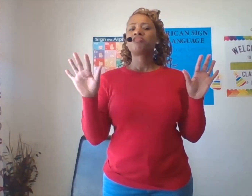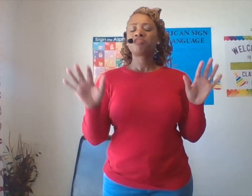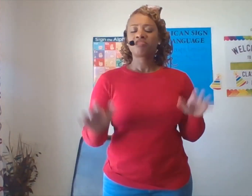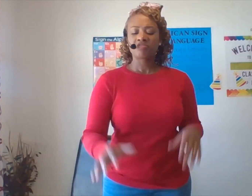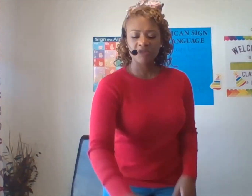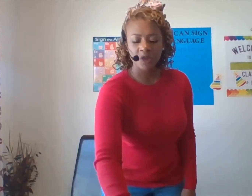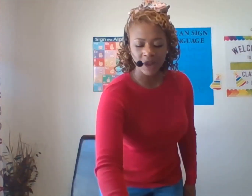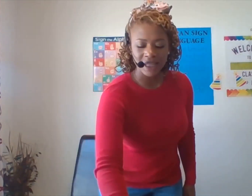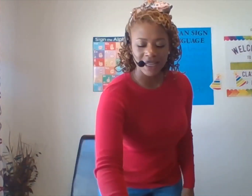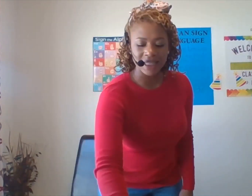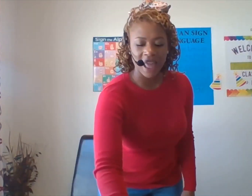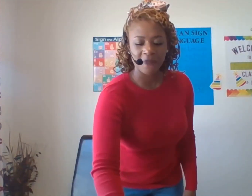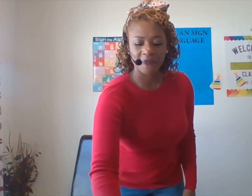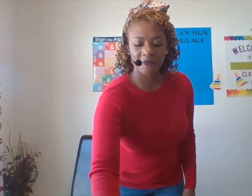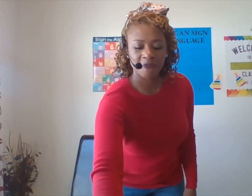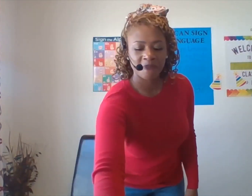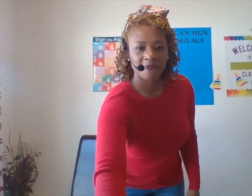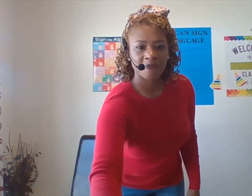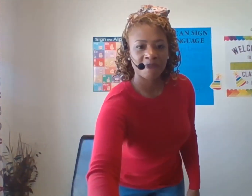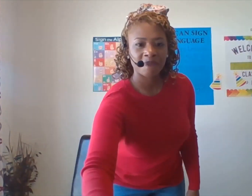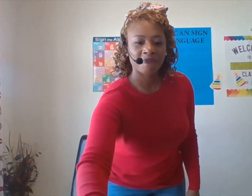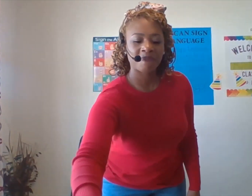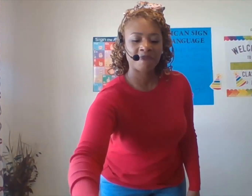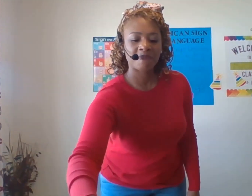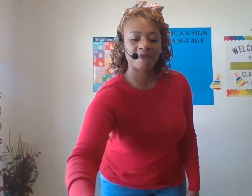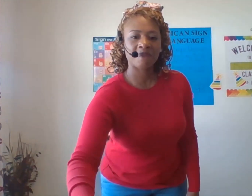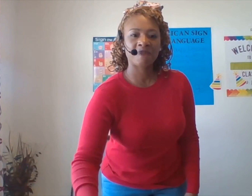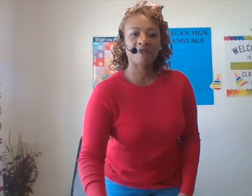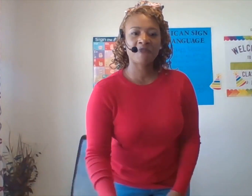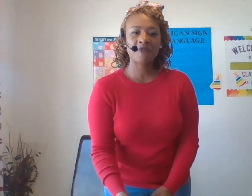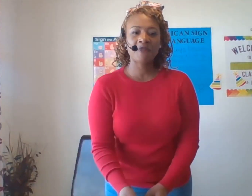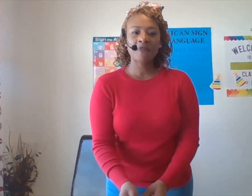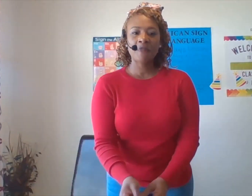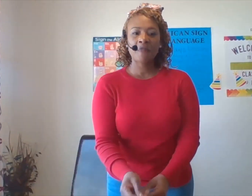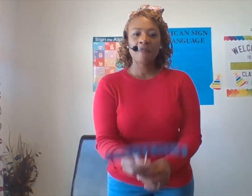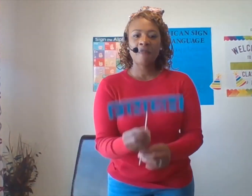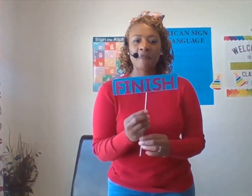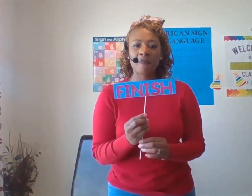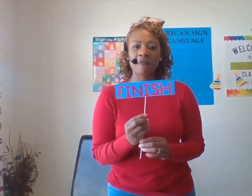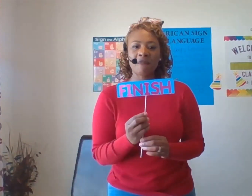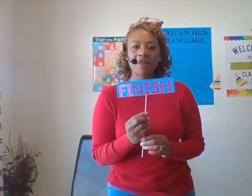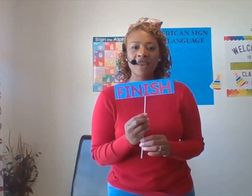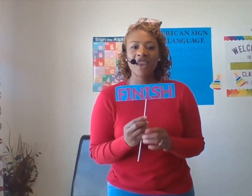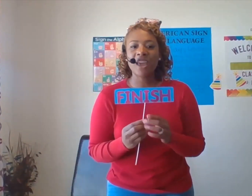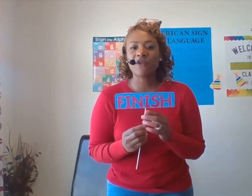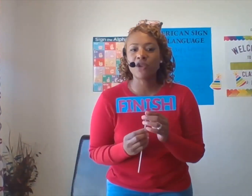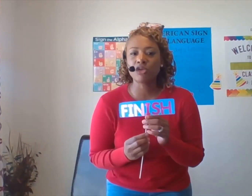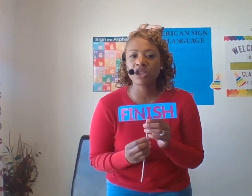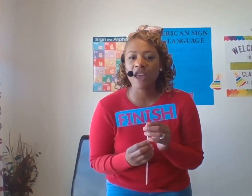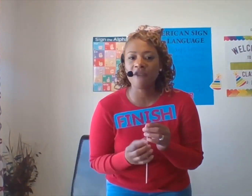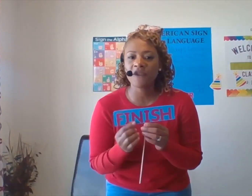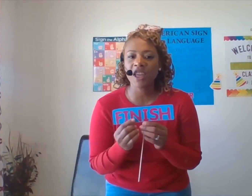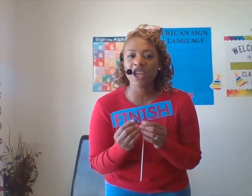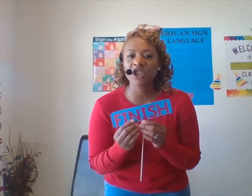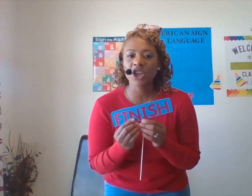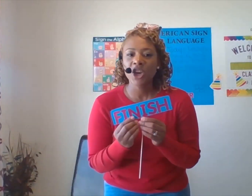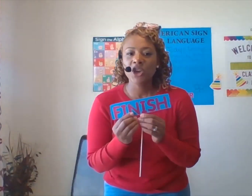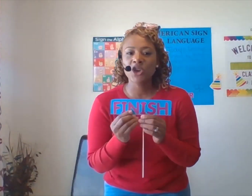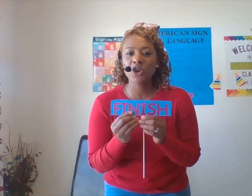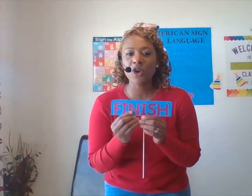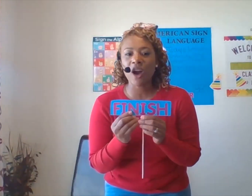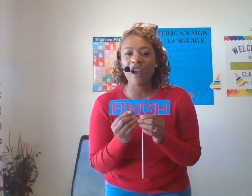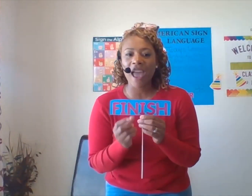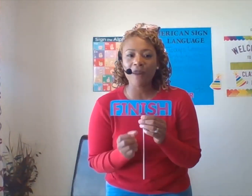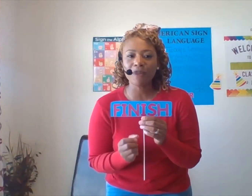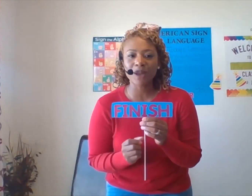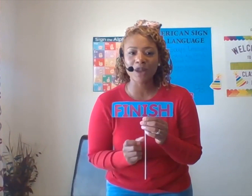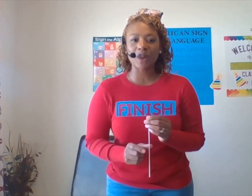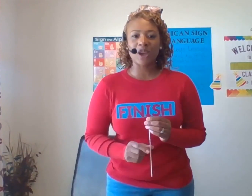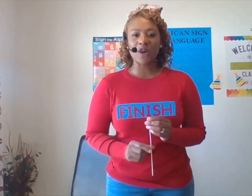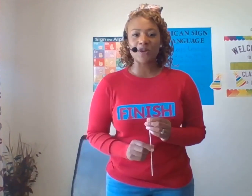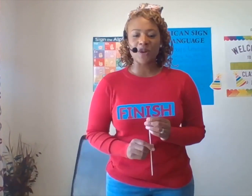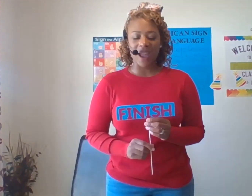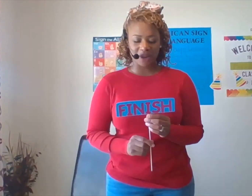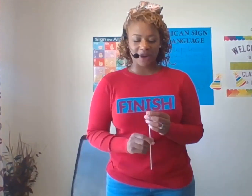what sign is that if you said finish you are absolutely correct